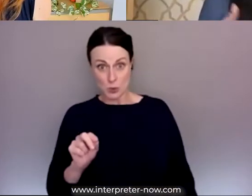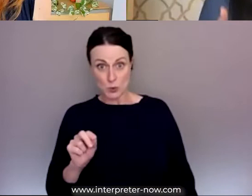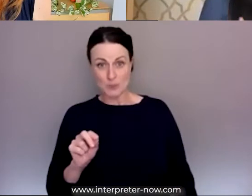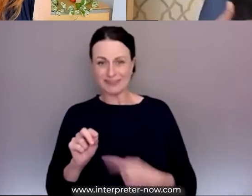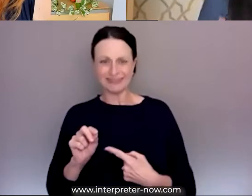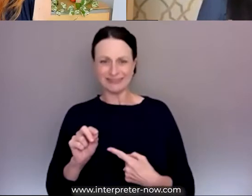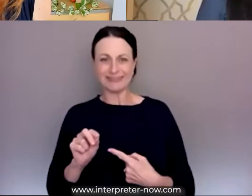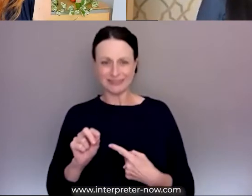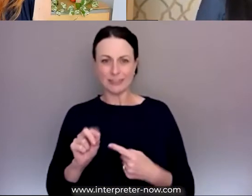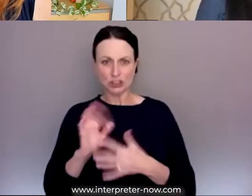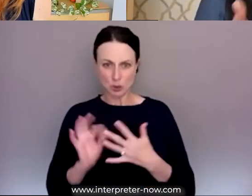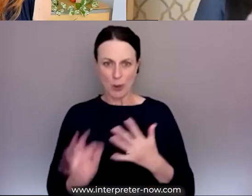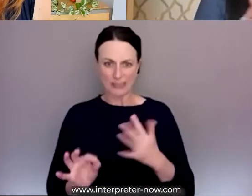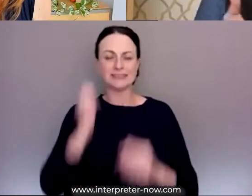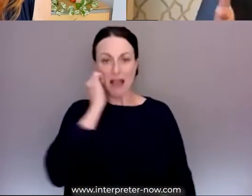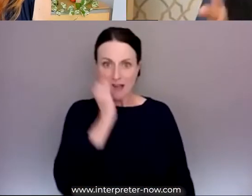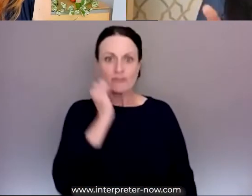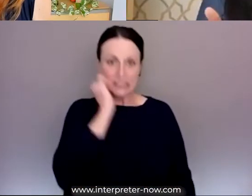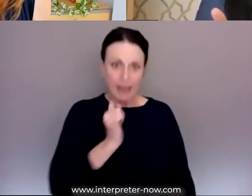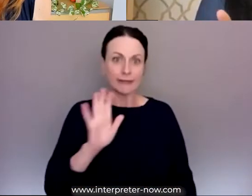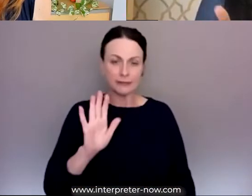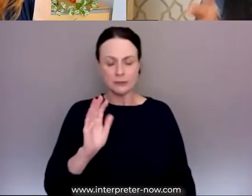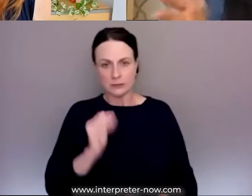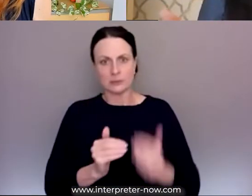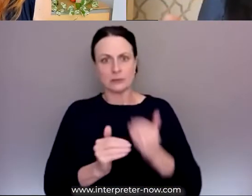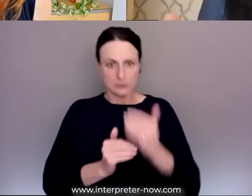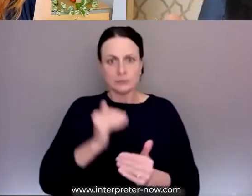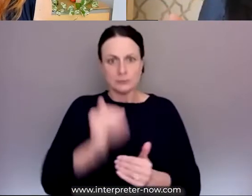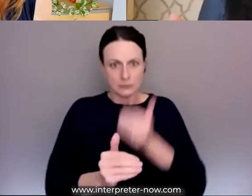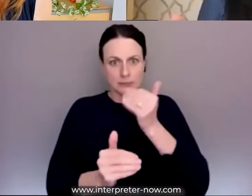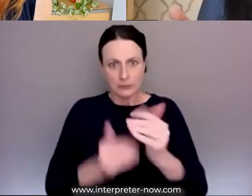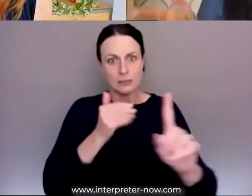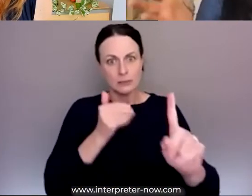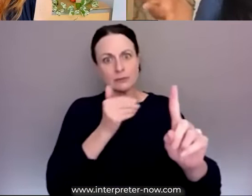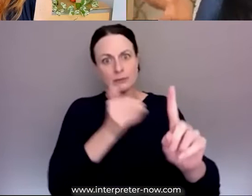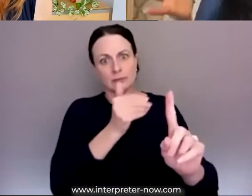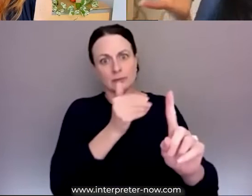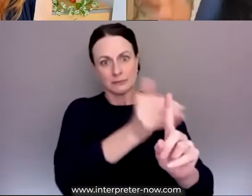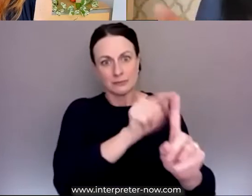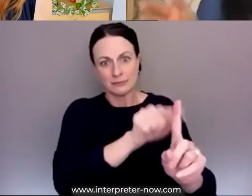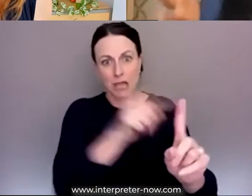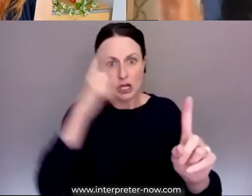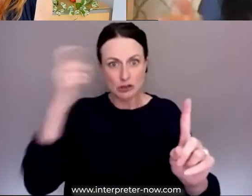Make the choice every day to bring us closer to that dream of a country with liberty and